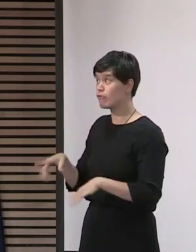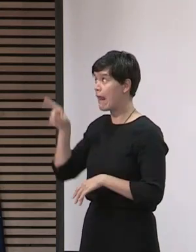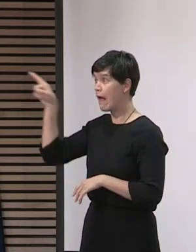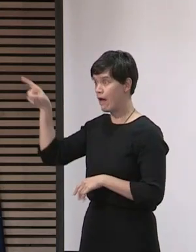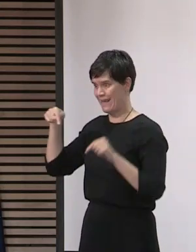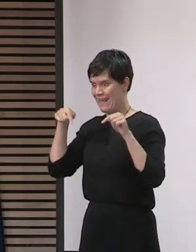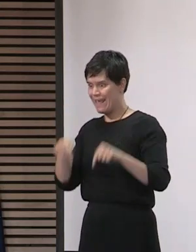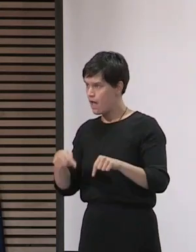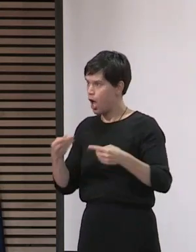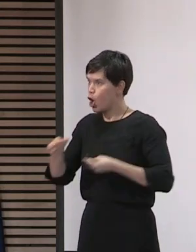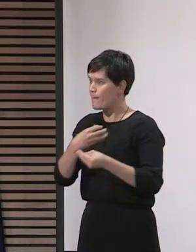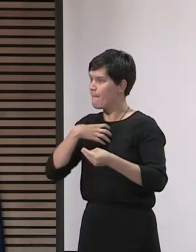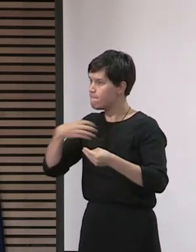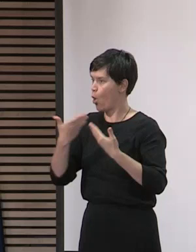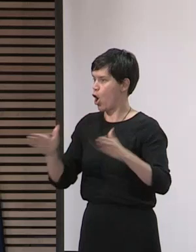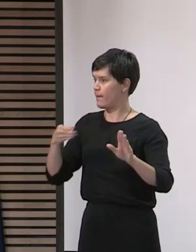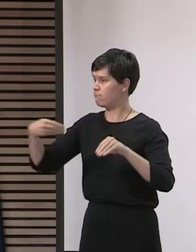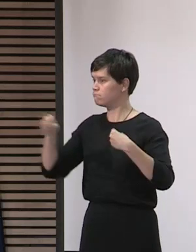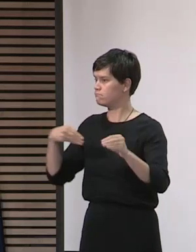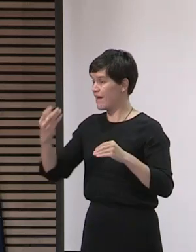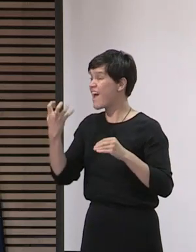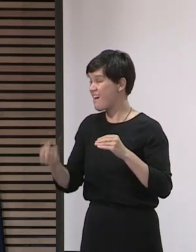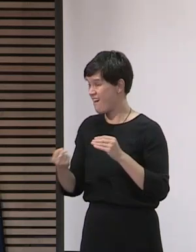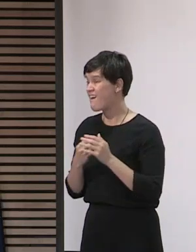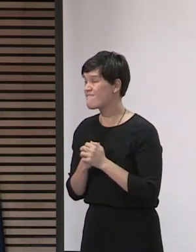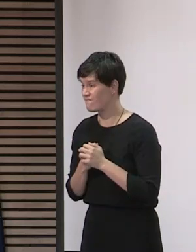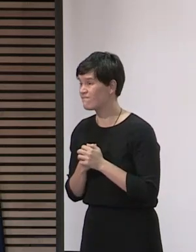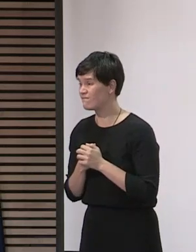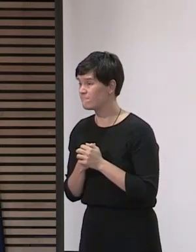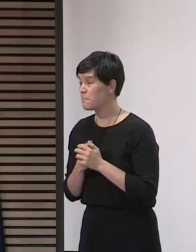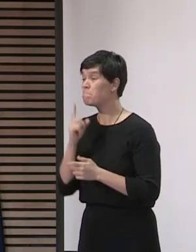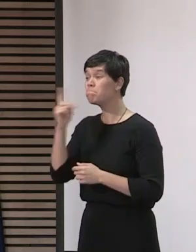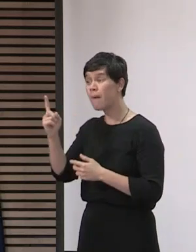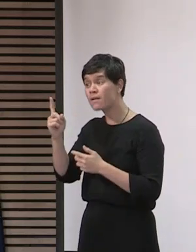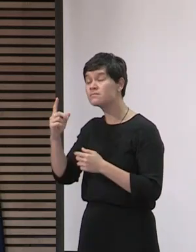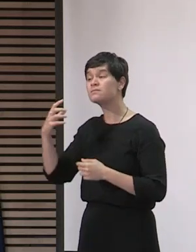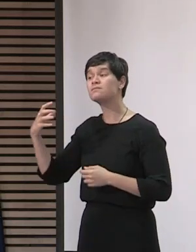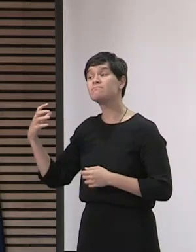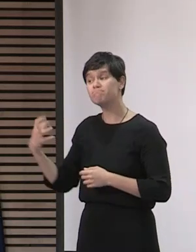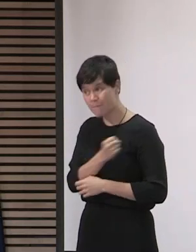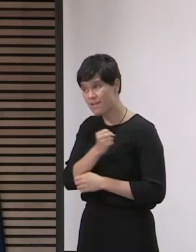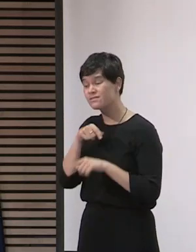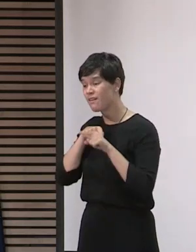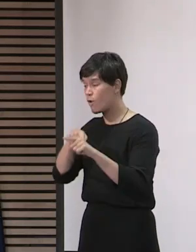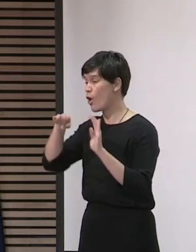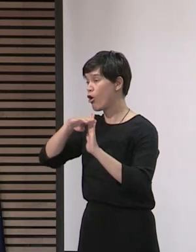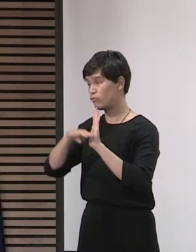compare ourselves to, including Australia. Going hard and early has paid off for the economy, and now we need to just continue the